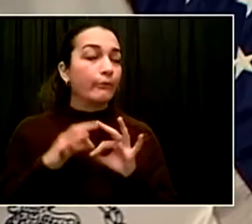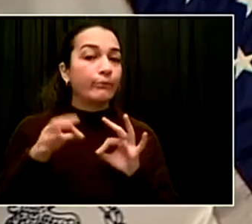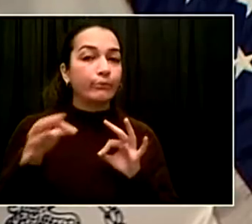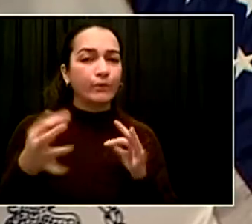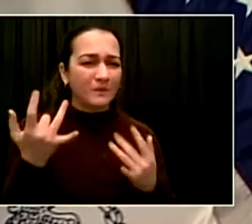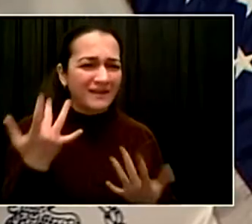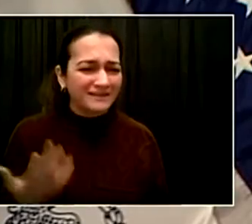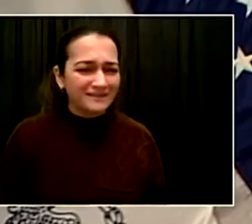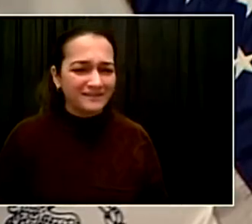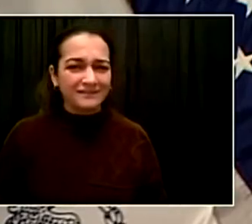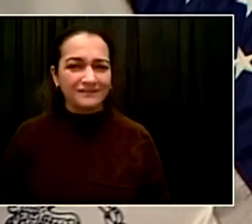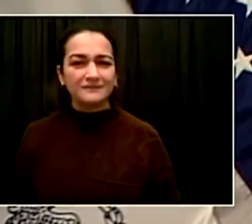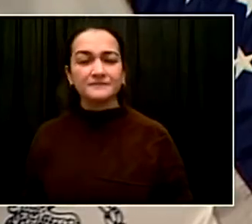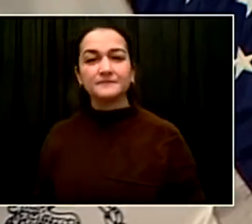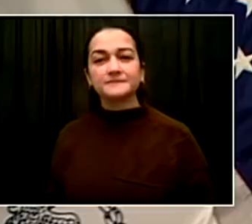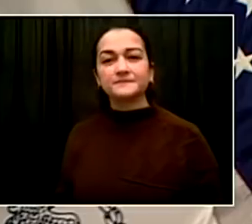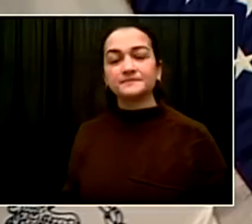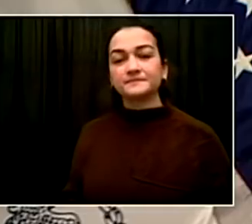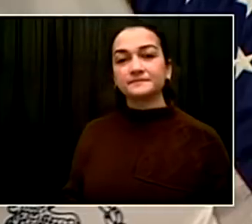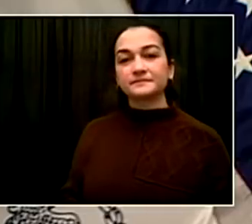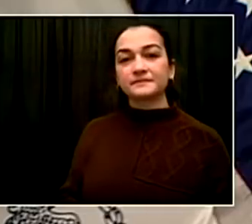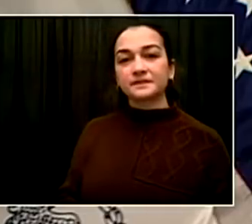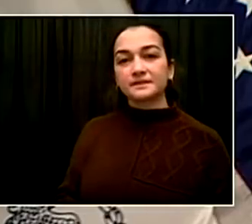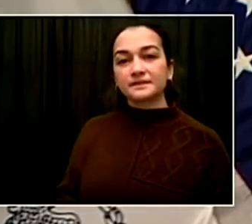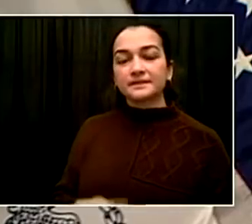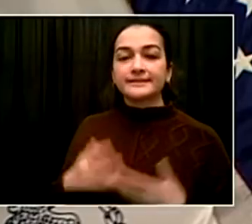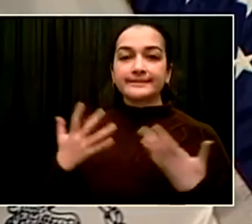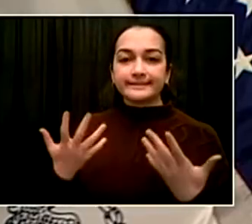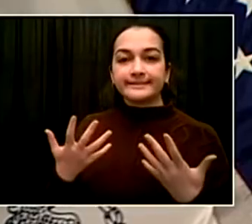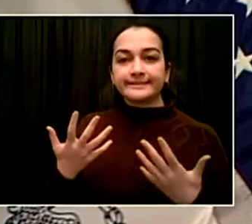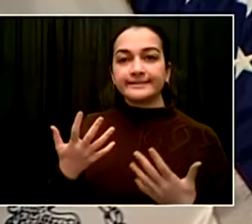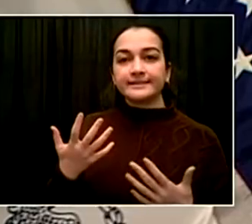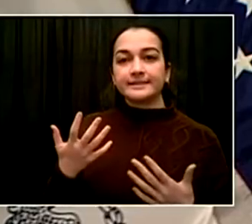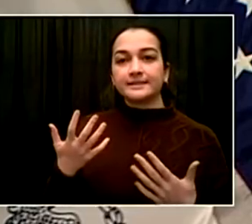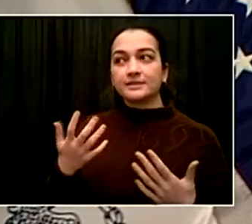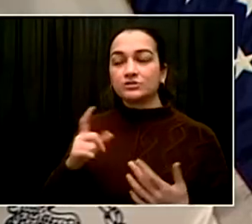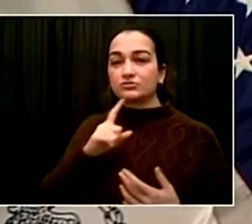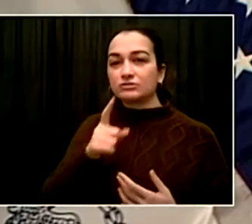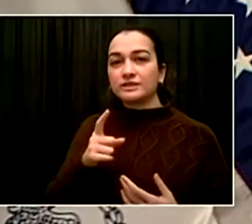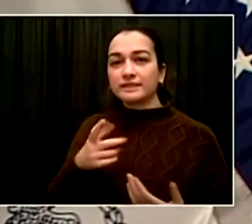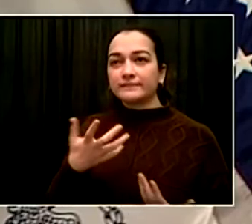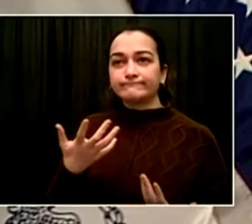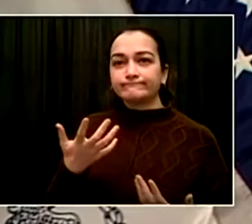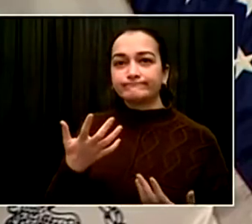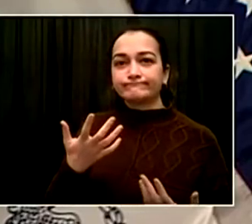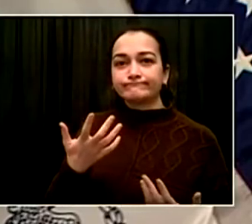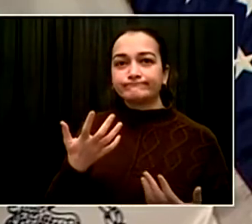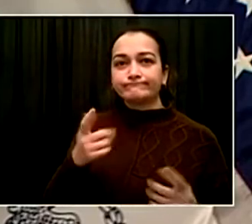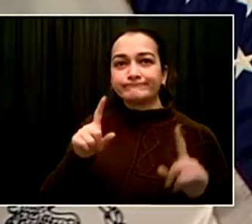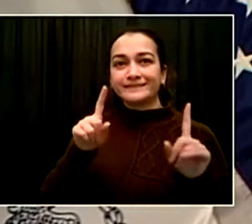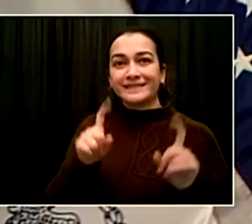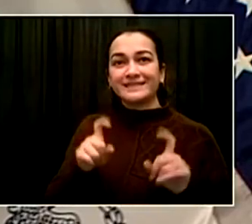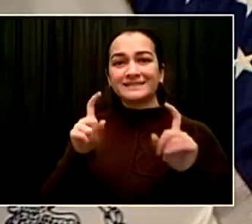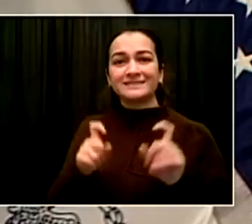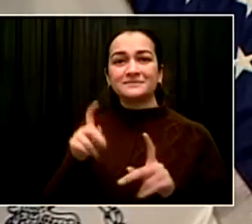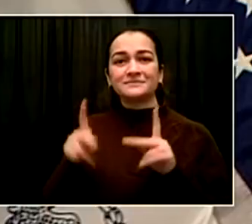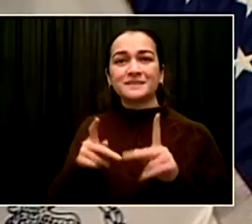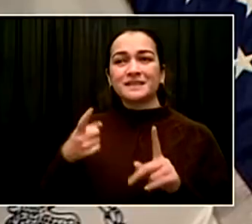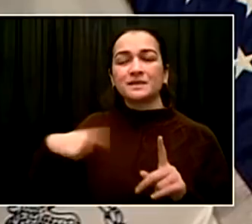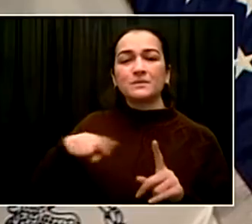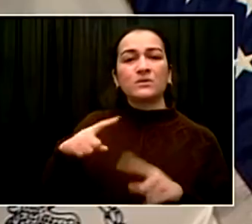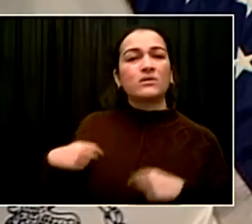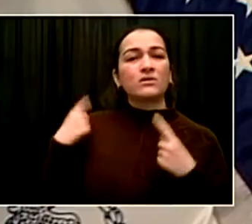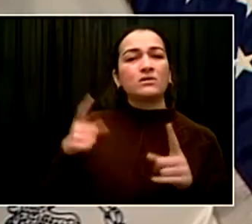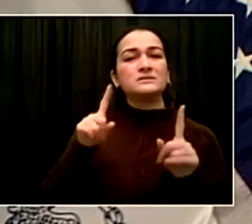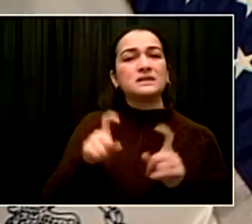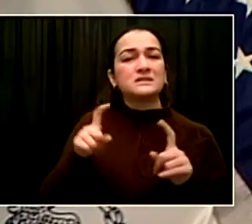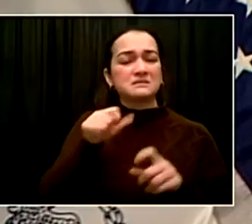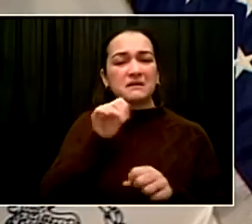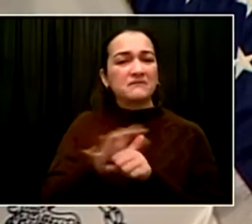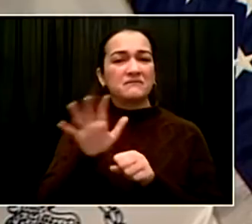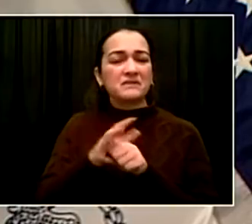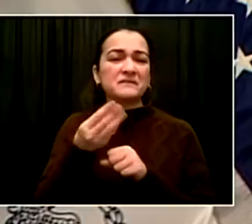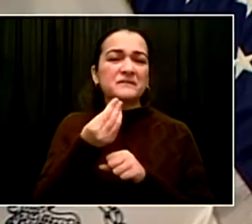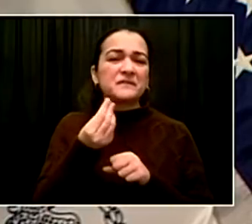PIECE OF THE EQUATION, WE DID